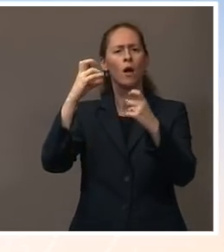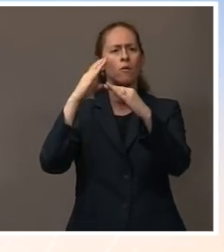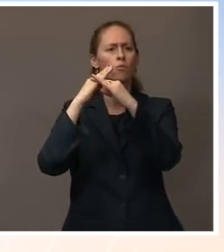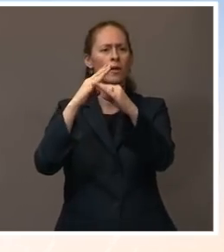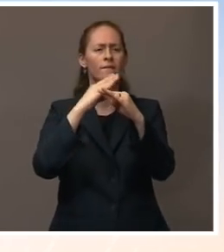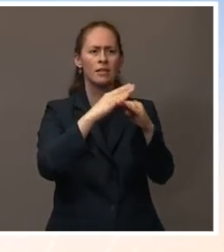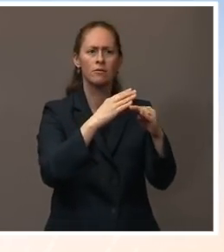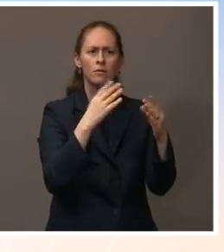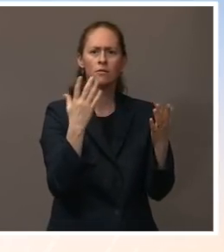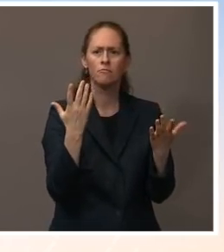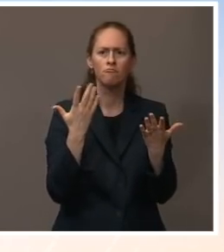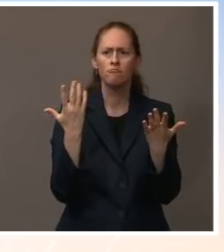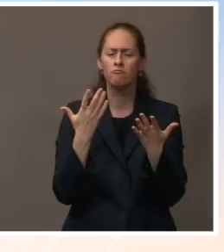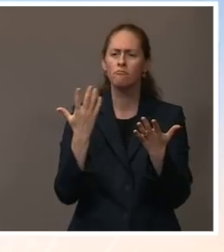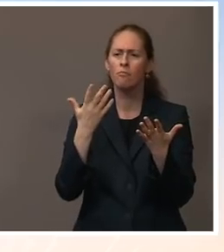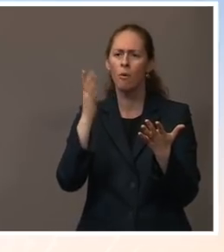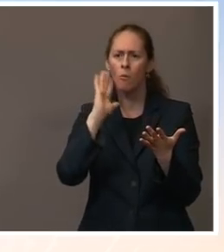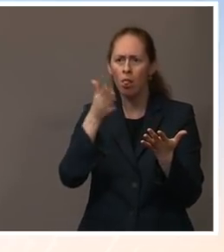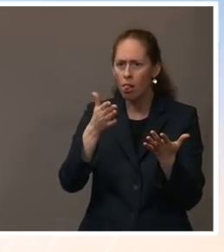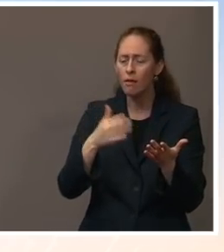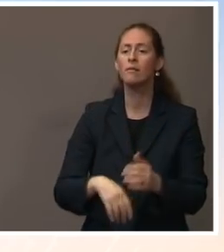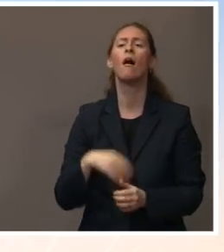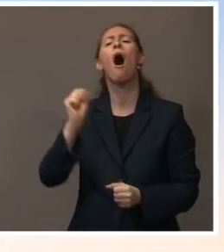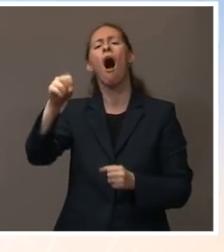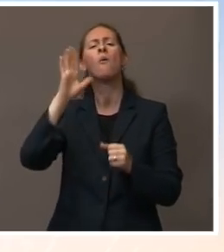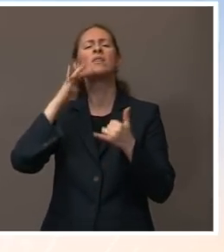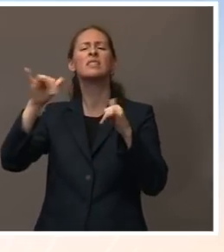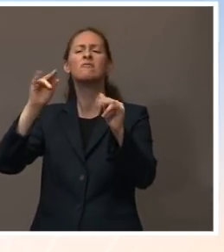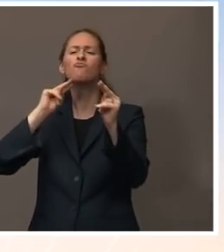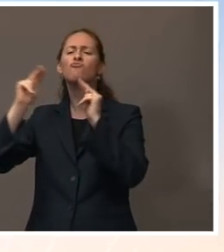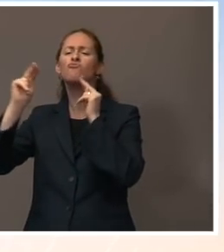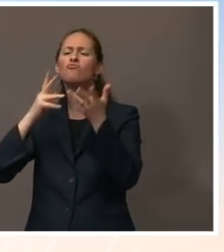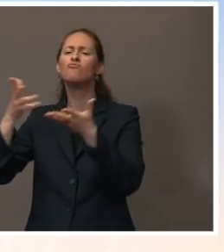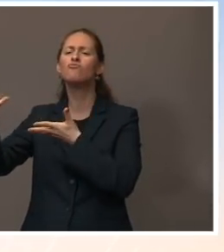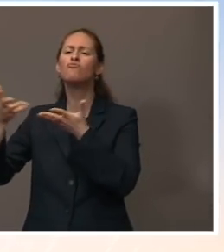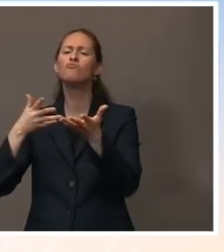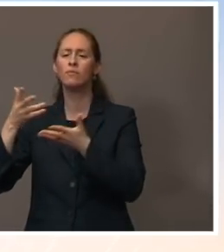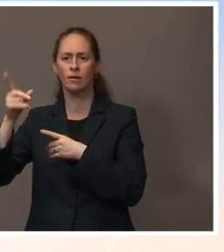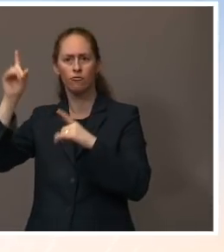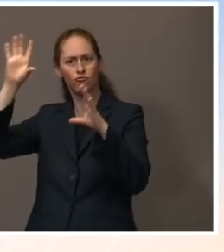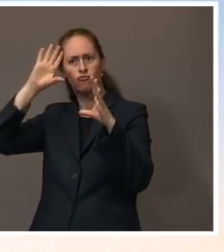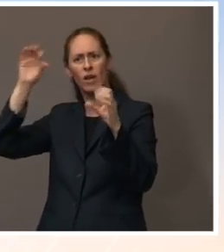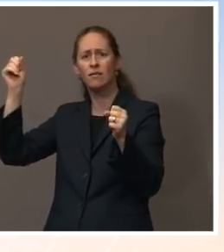as you know, on police reform. And the President would love to have a bill on his desk that he could sign into law.